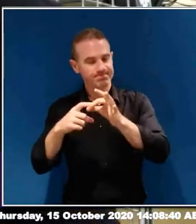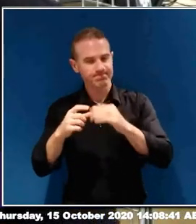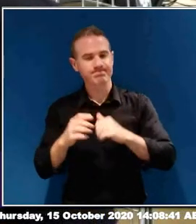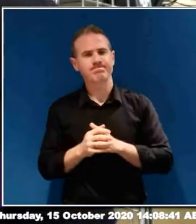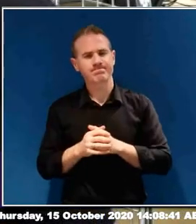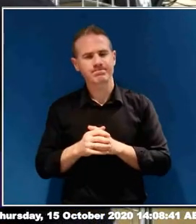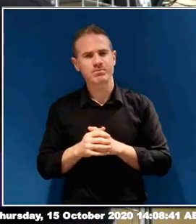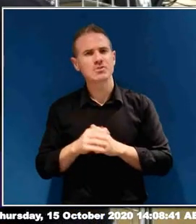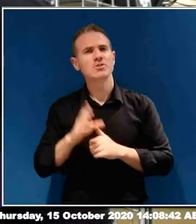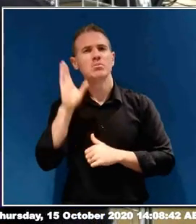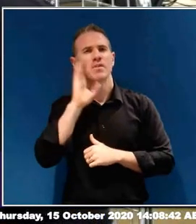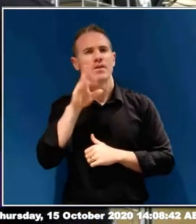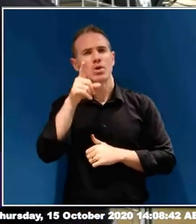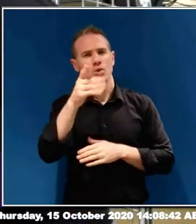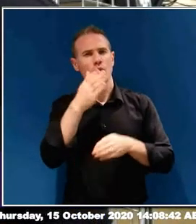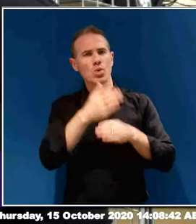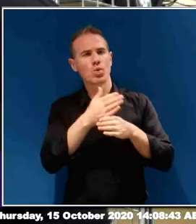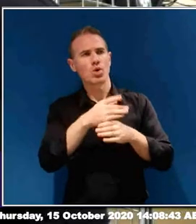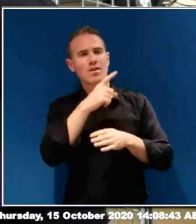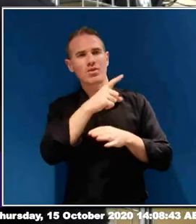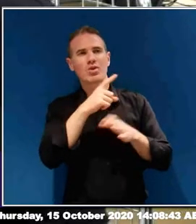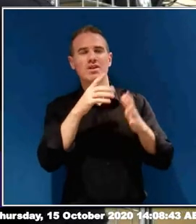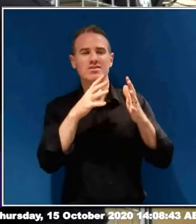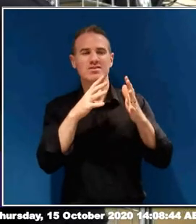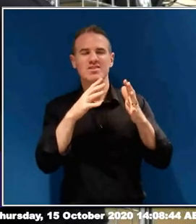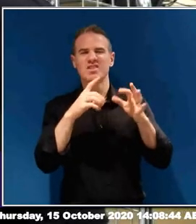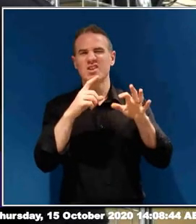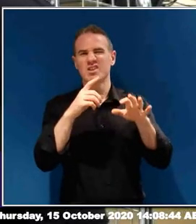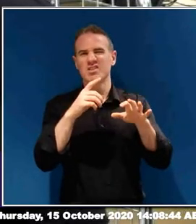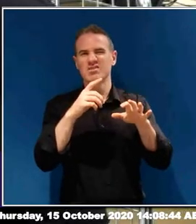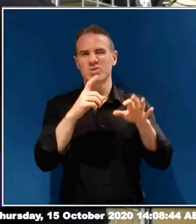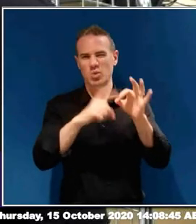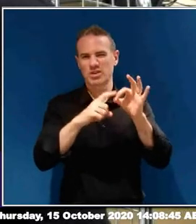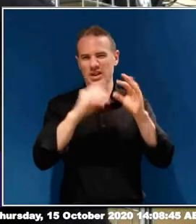is Whole School Support - Student Learning Resources, was it your